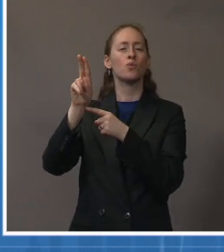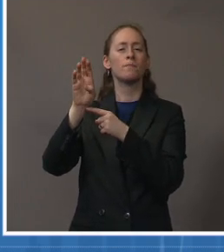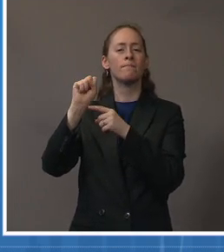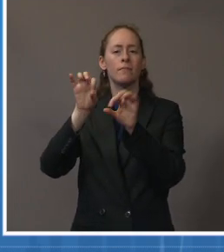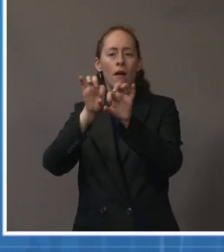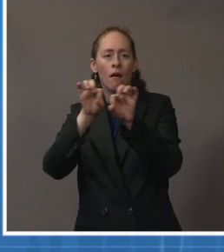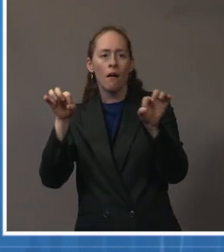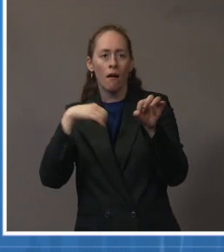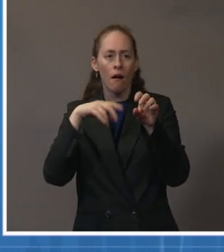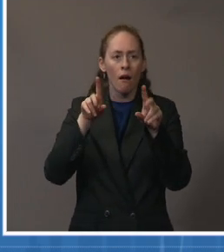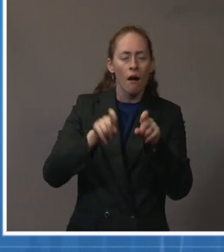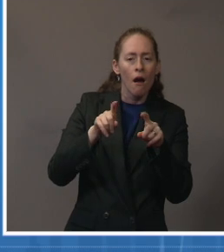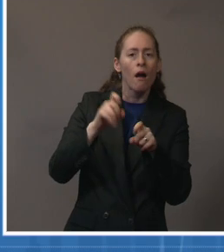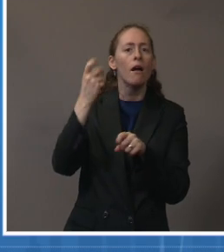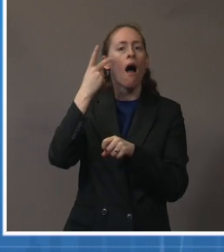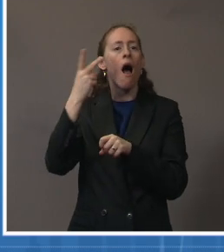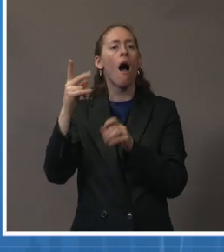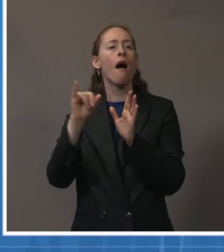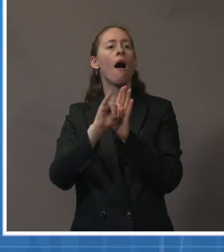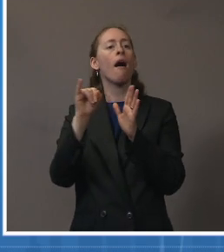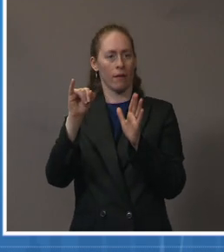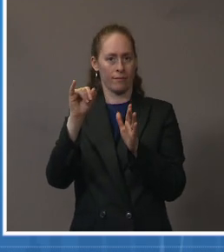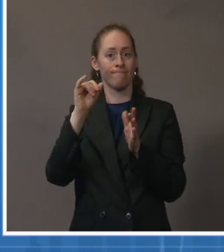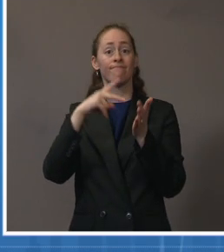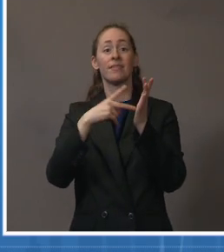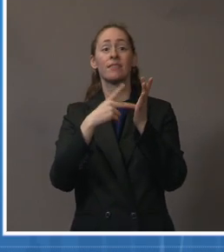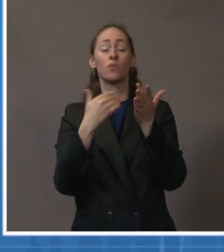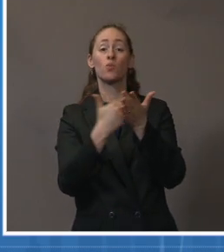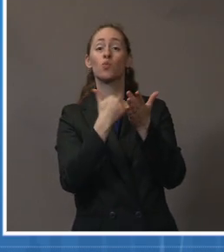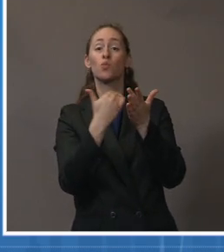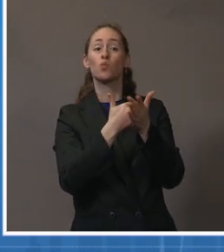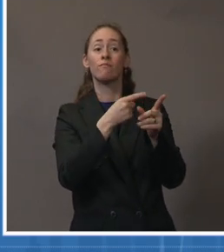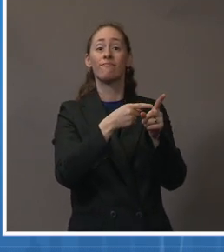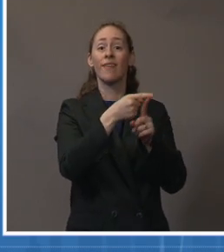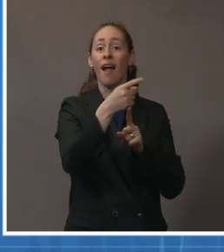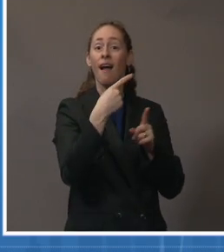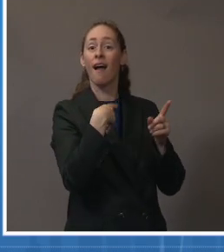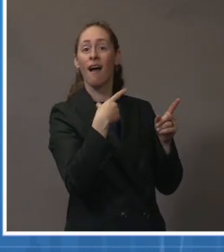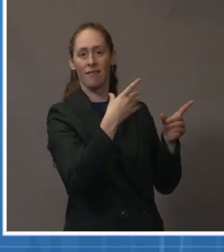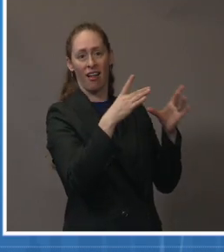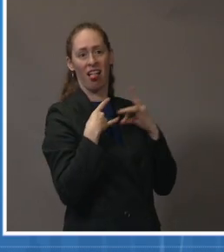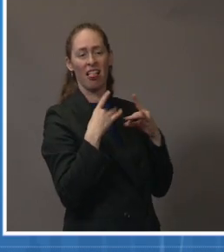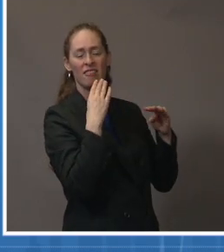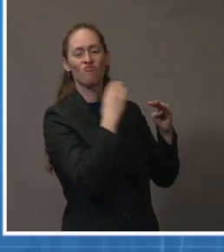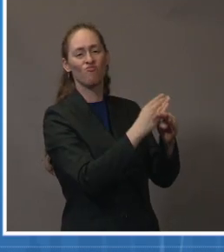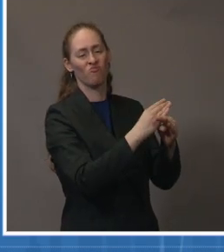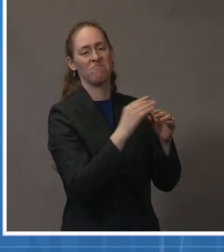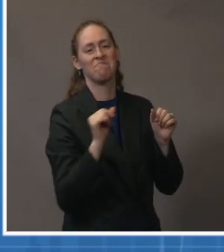So, what we really have now are three options within the arena of monoclonal antibodies --